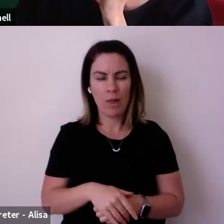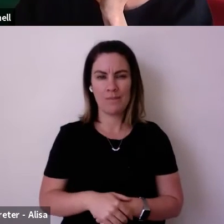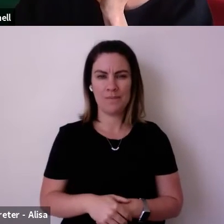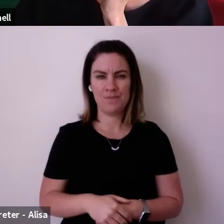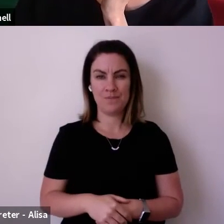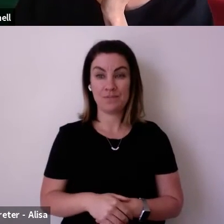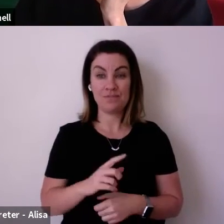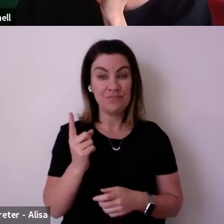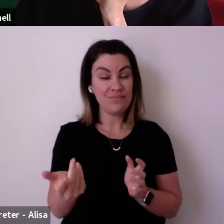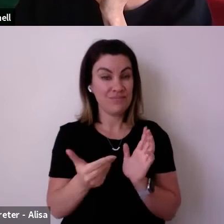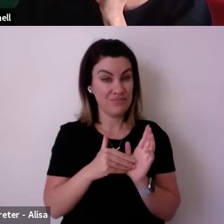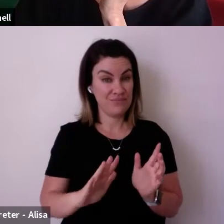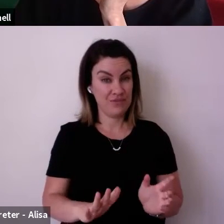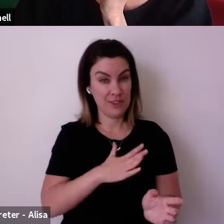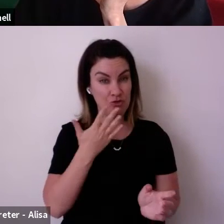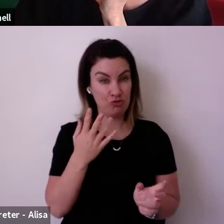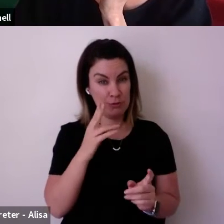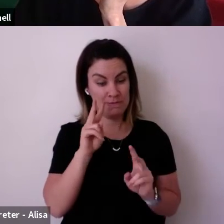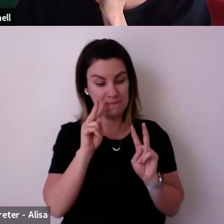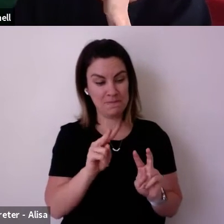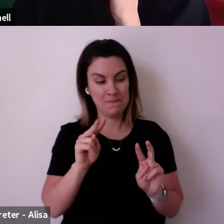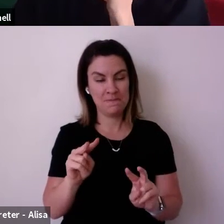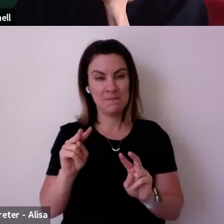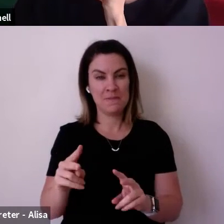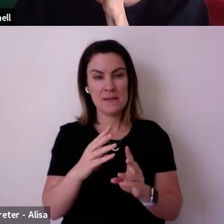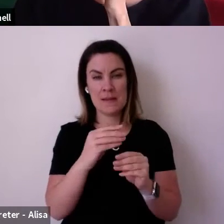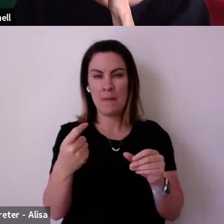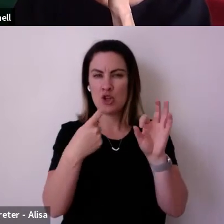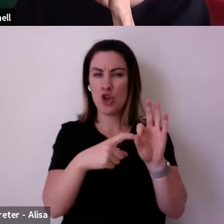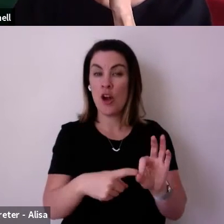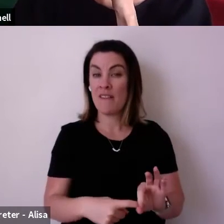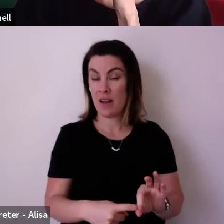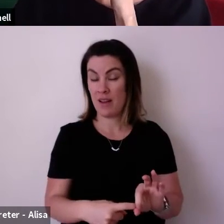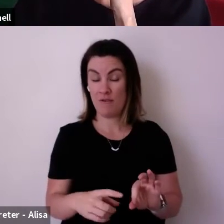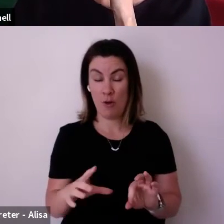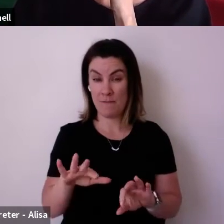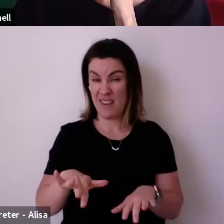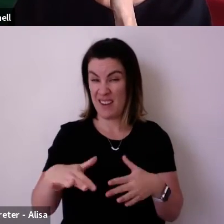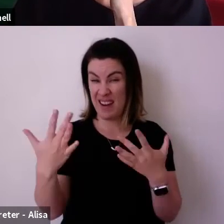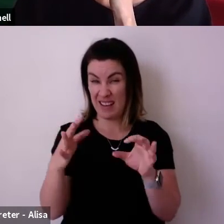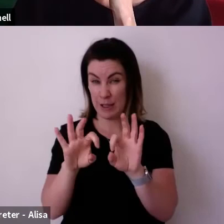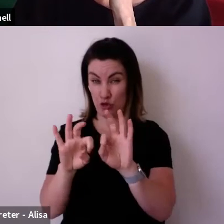interesting insights from our graduate surveys has been that of any of our degrees, the graduates from